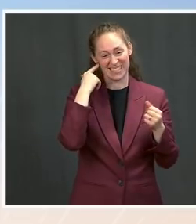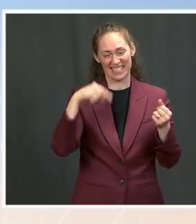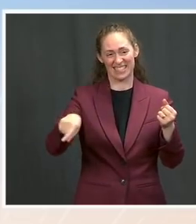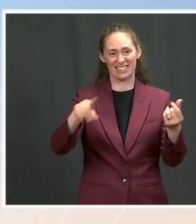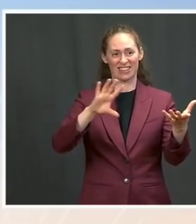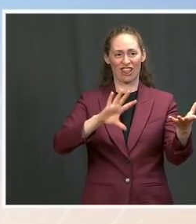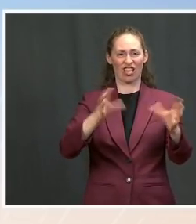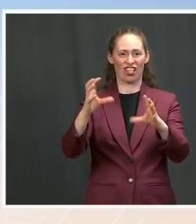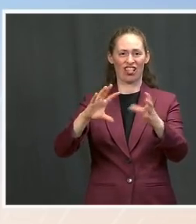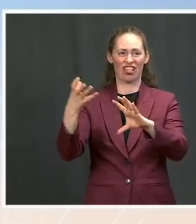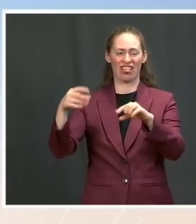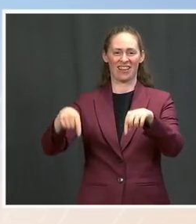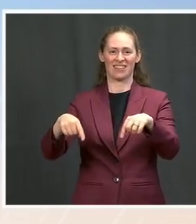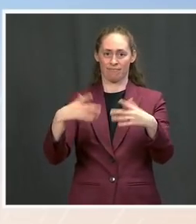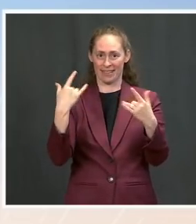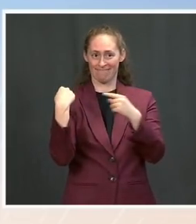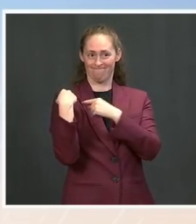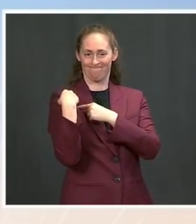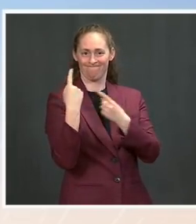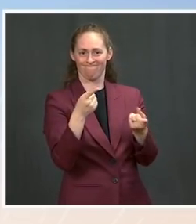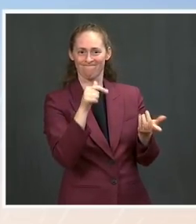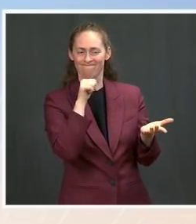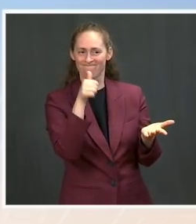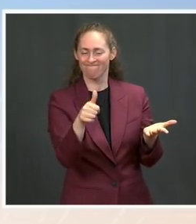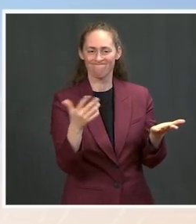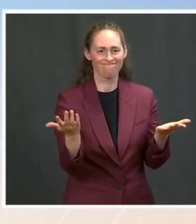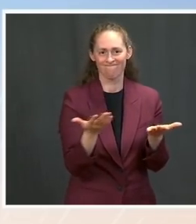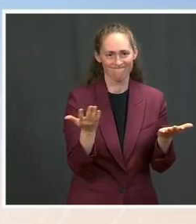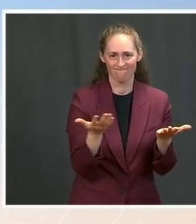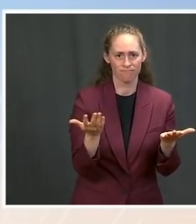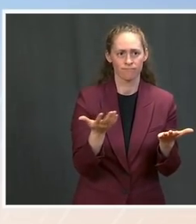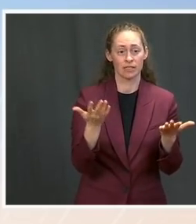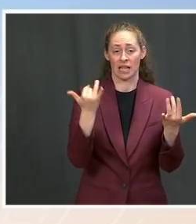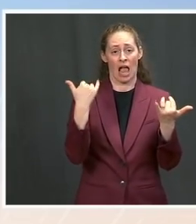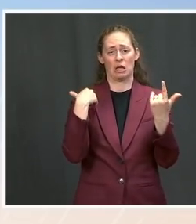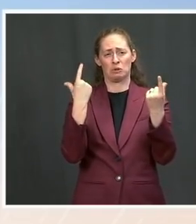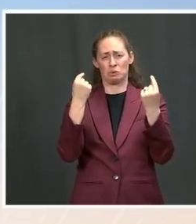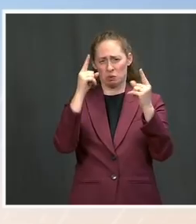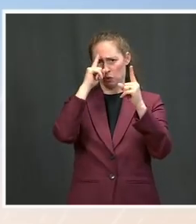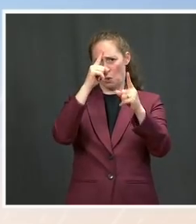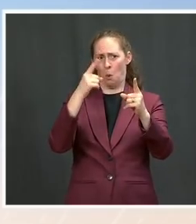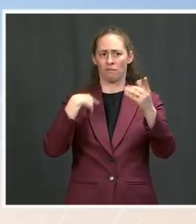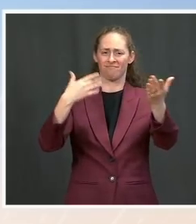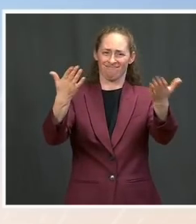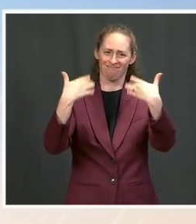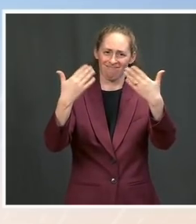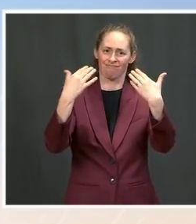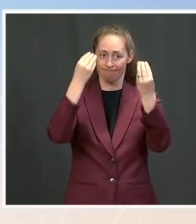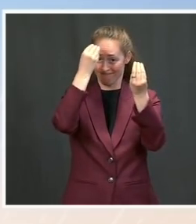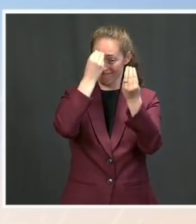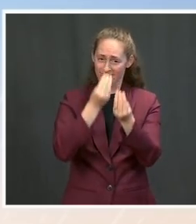But our objective is to get those muscles working again and send a clear message to the world. The Press: And right now the number is still around 2,000.